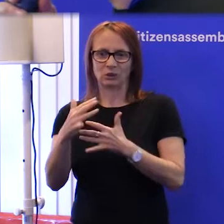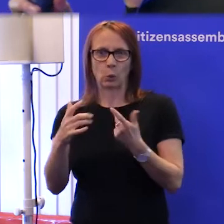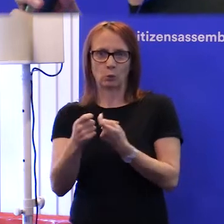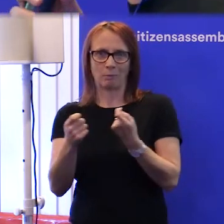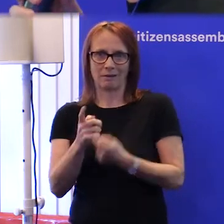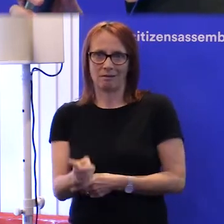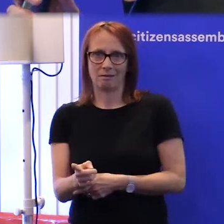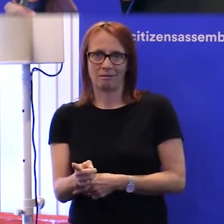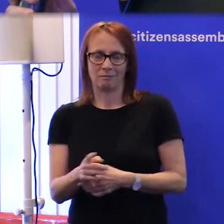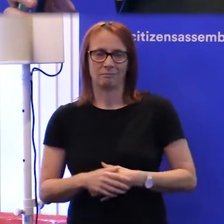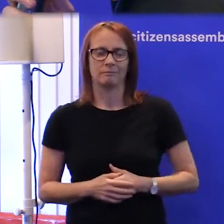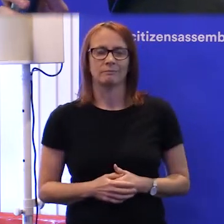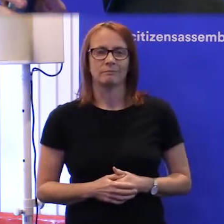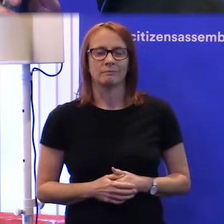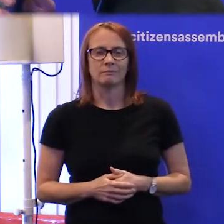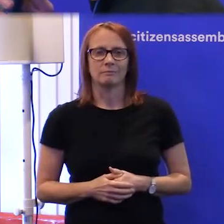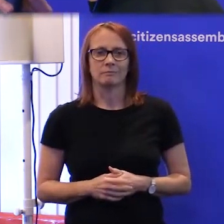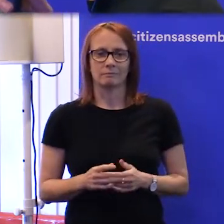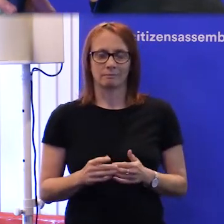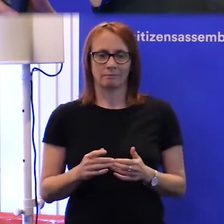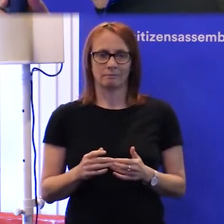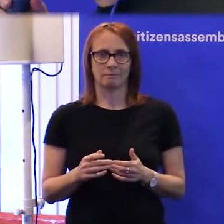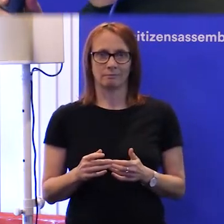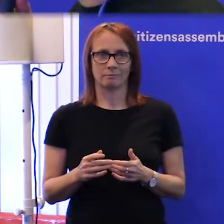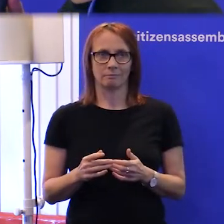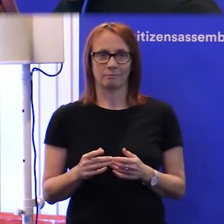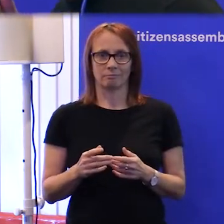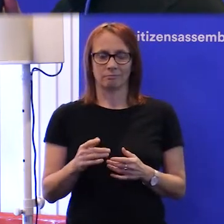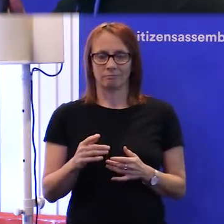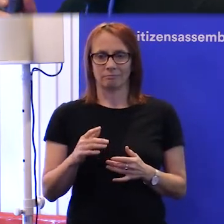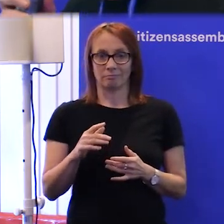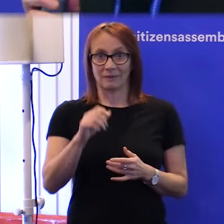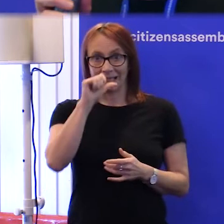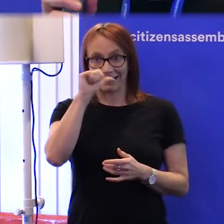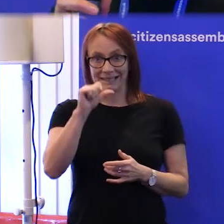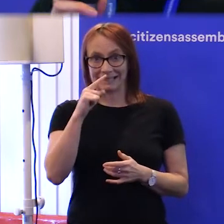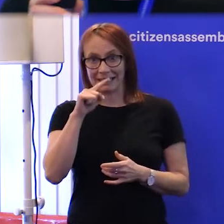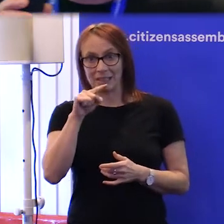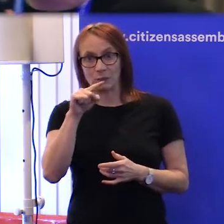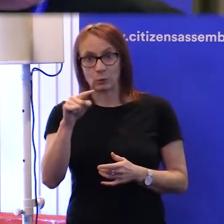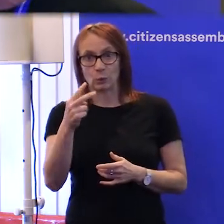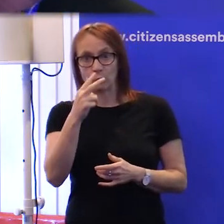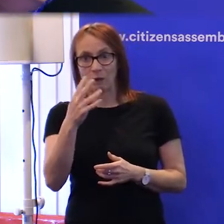and the Internet is news bait certainly from 16 to 24 and also from different